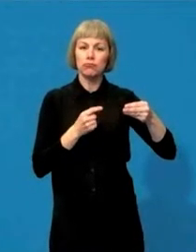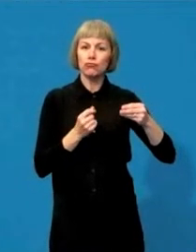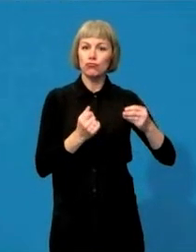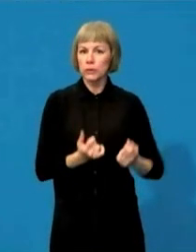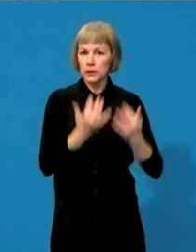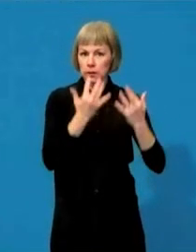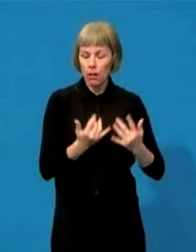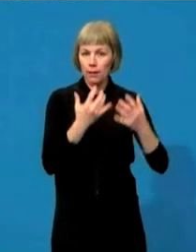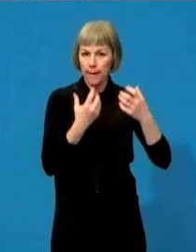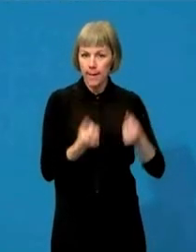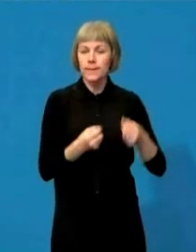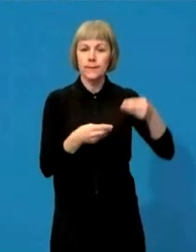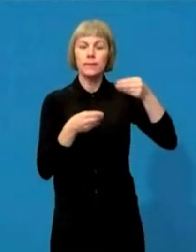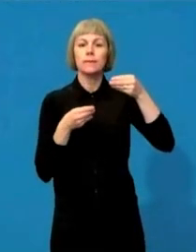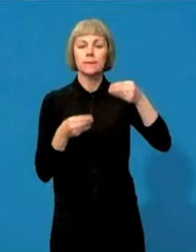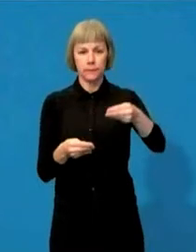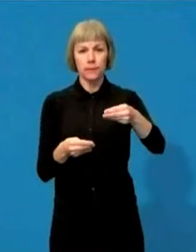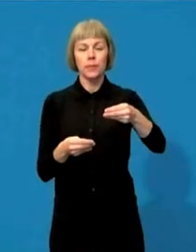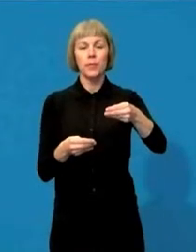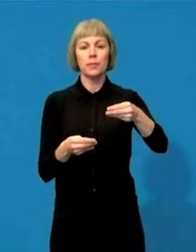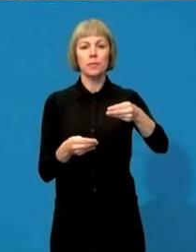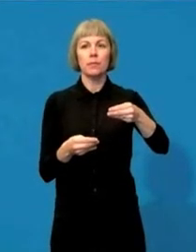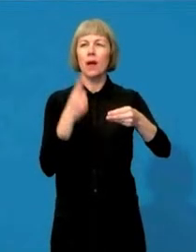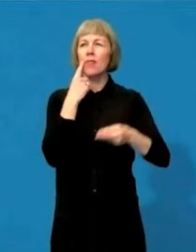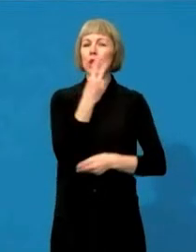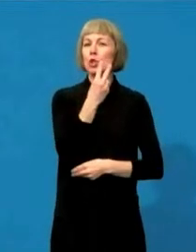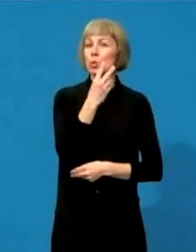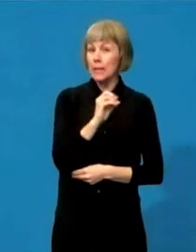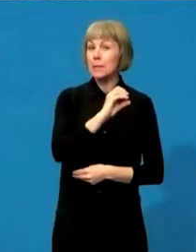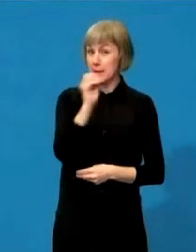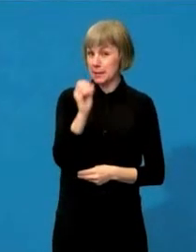when it came back to Fitzroy, I think 20 per cent, I'm not - I think that still was